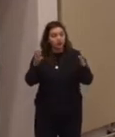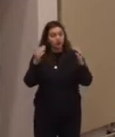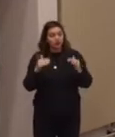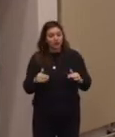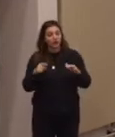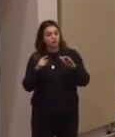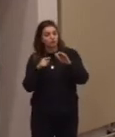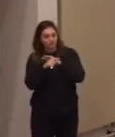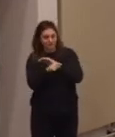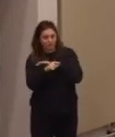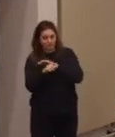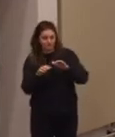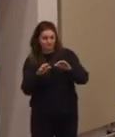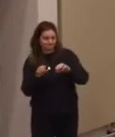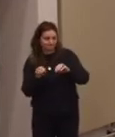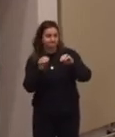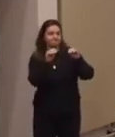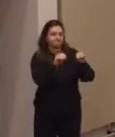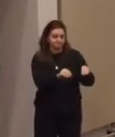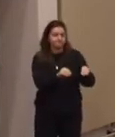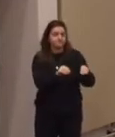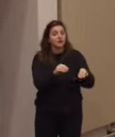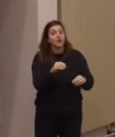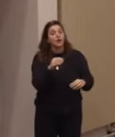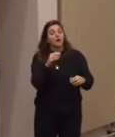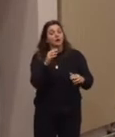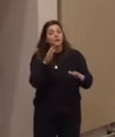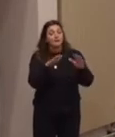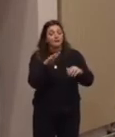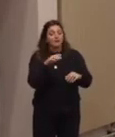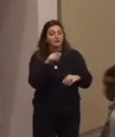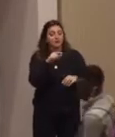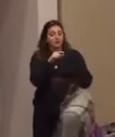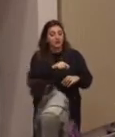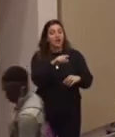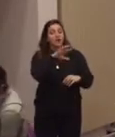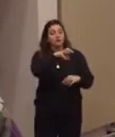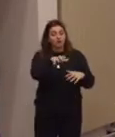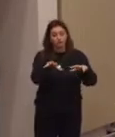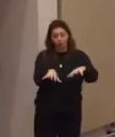education, there may be a strong AT system in the country where they're being hosted.